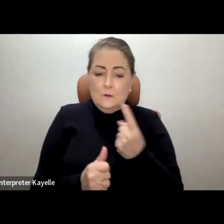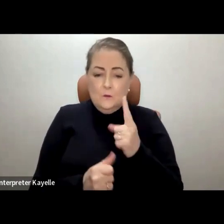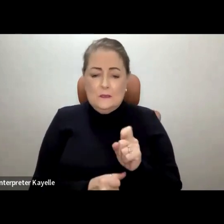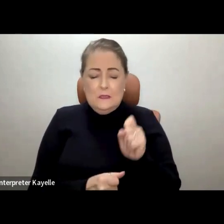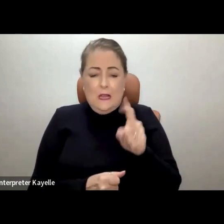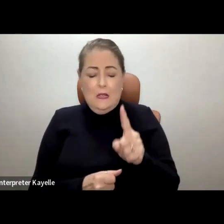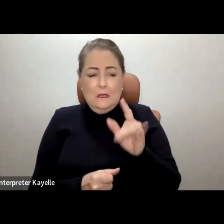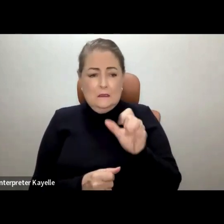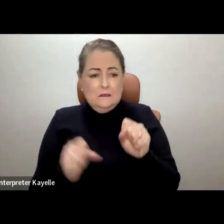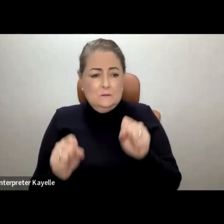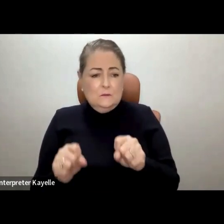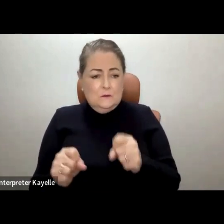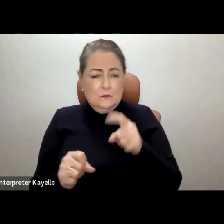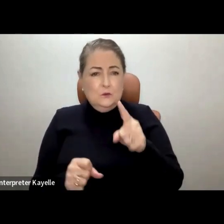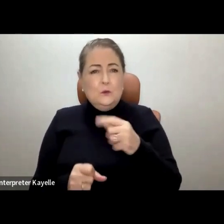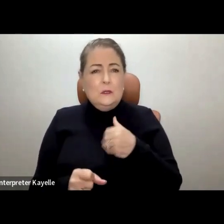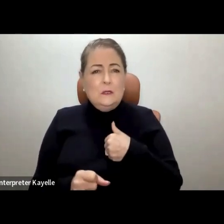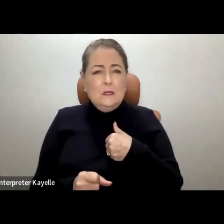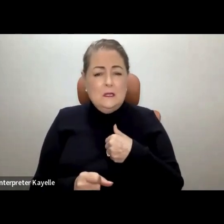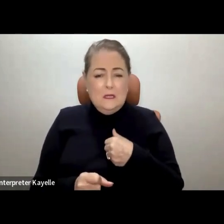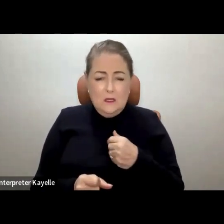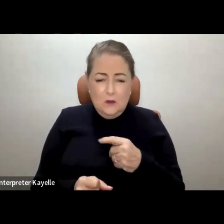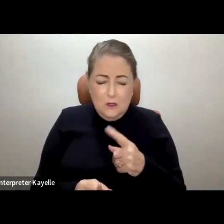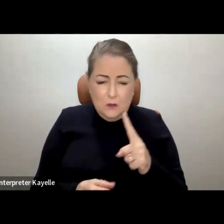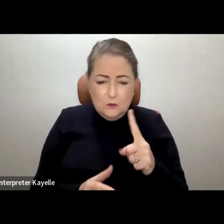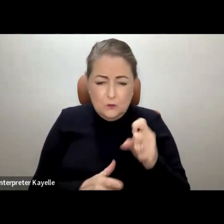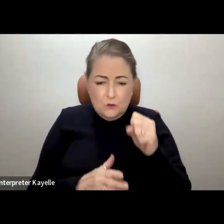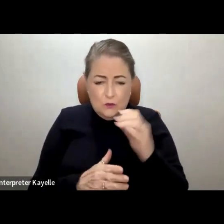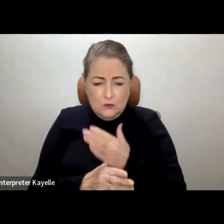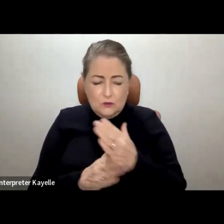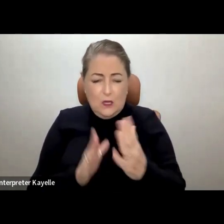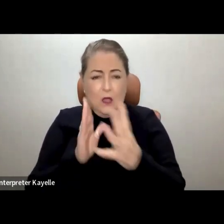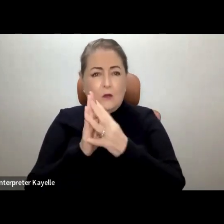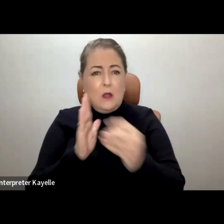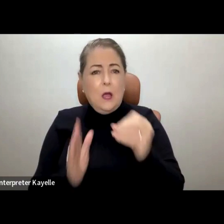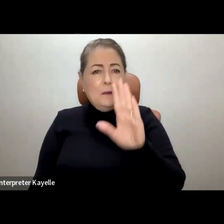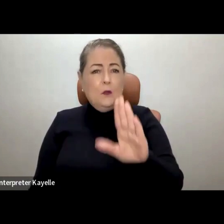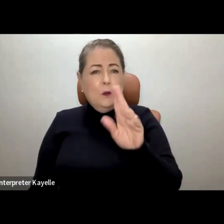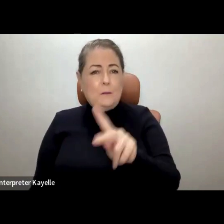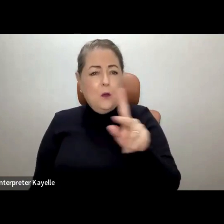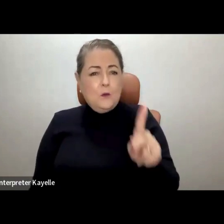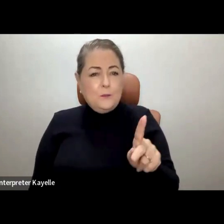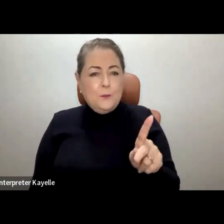it's possible for you to have a copy or to share a copy of your PowerPoint.